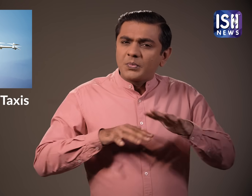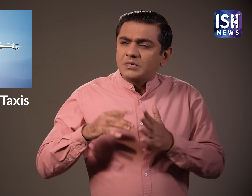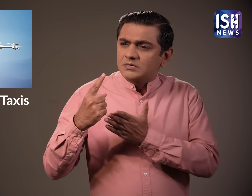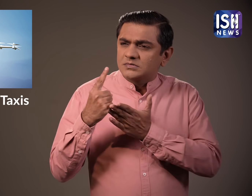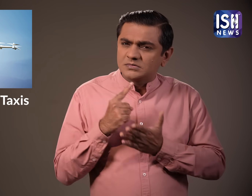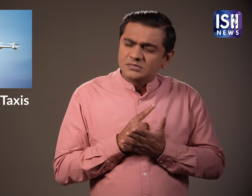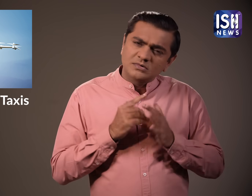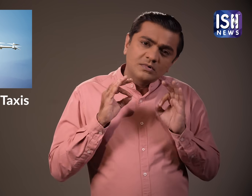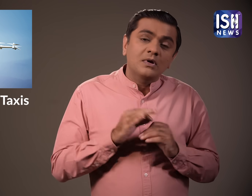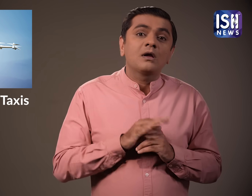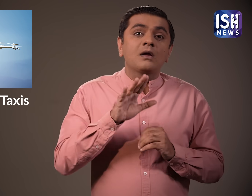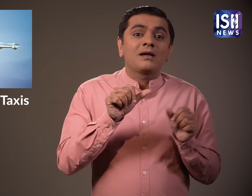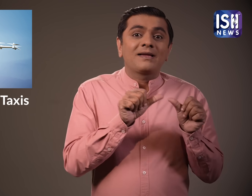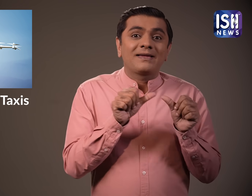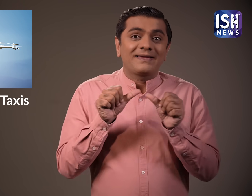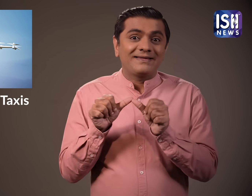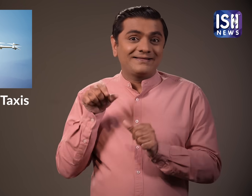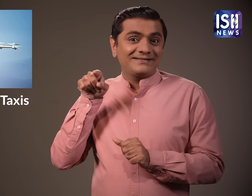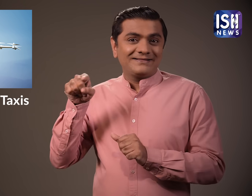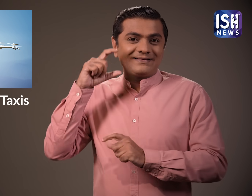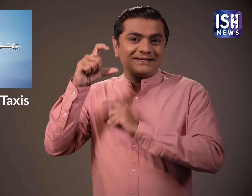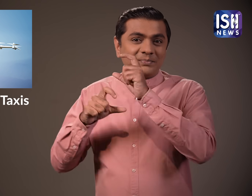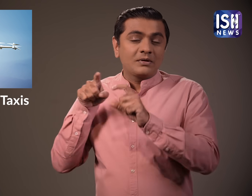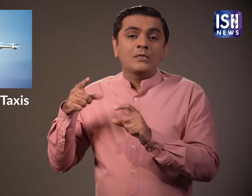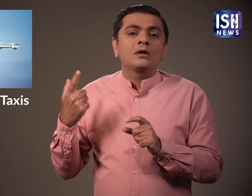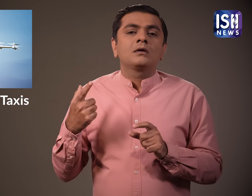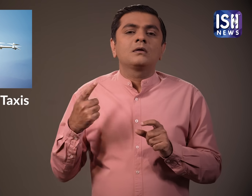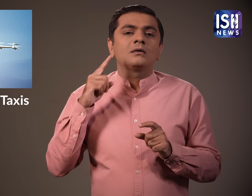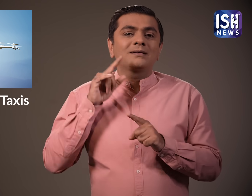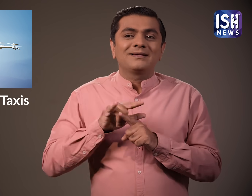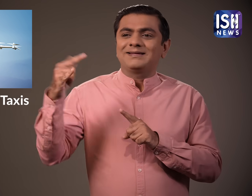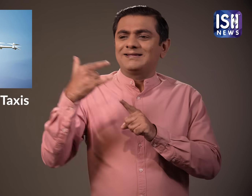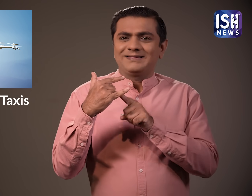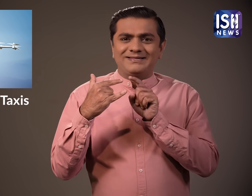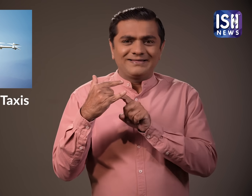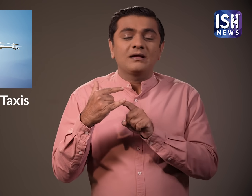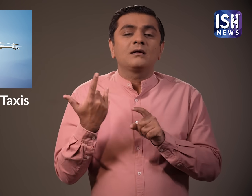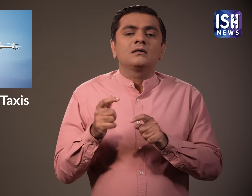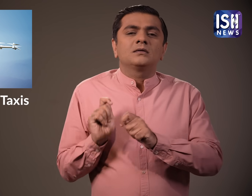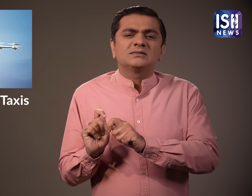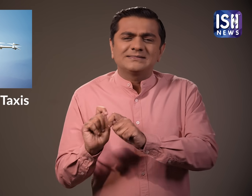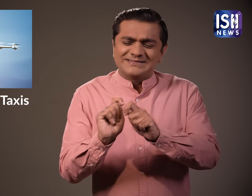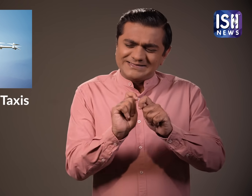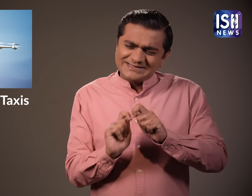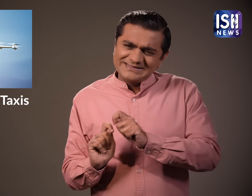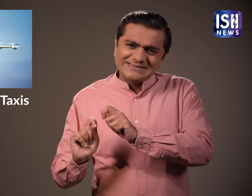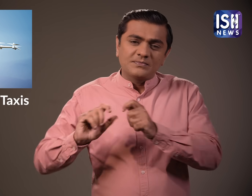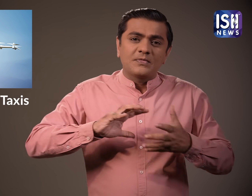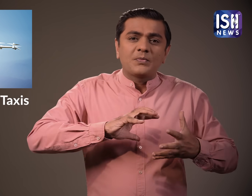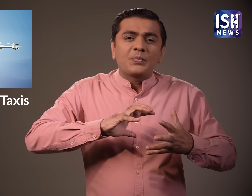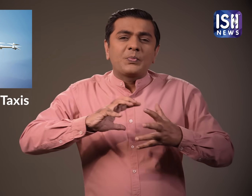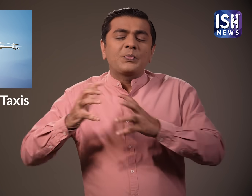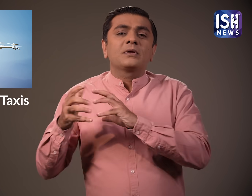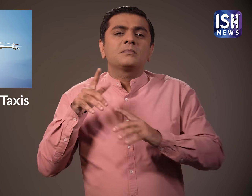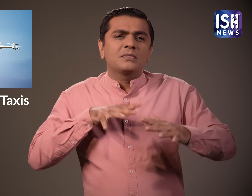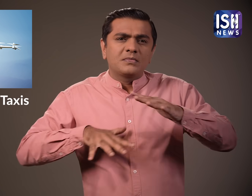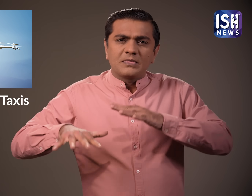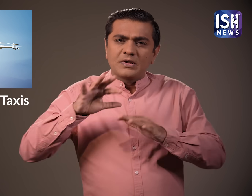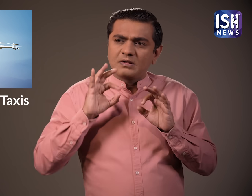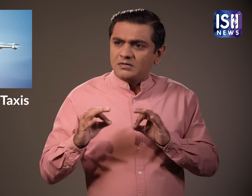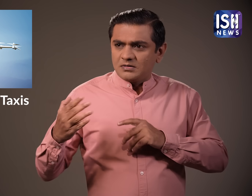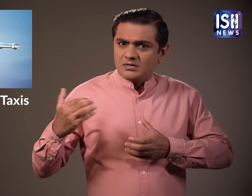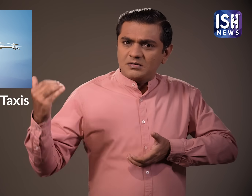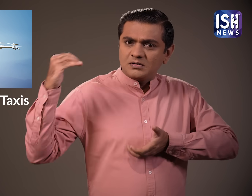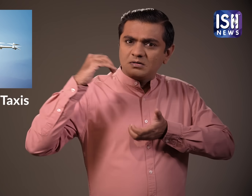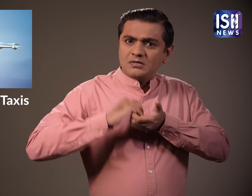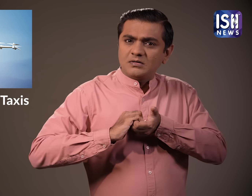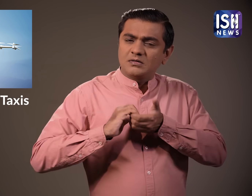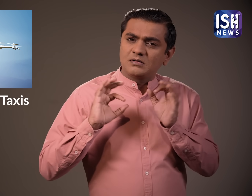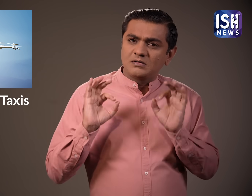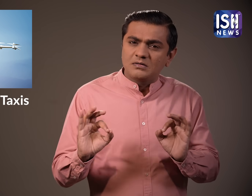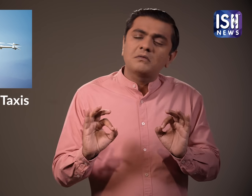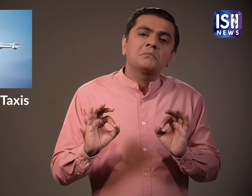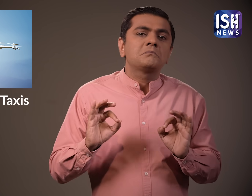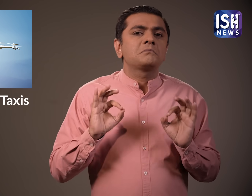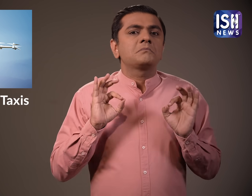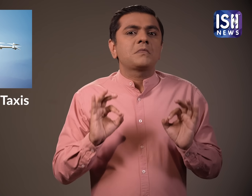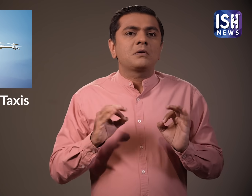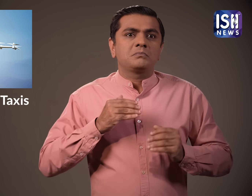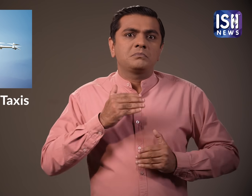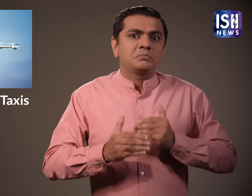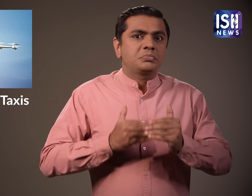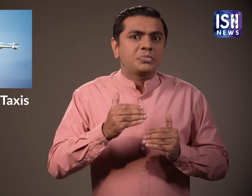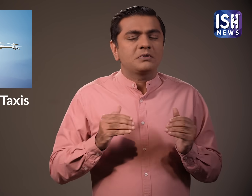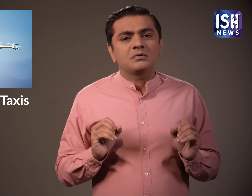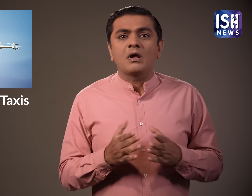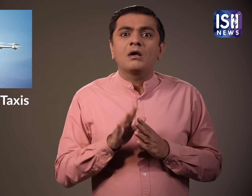An MOU was signed and they got into an agreement with Archer Aviation.